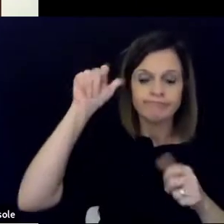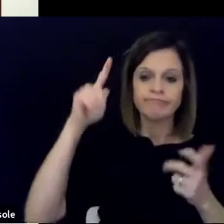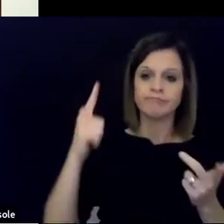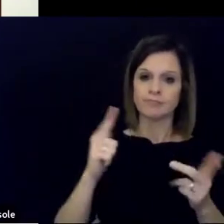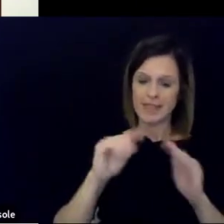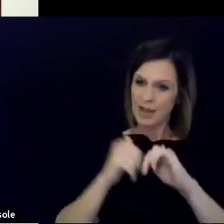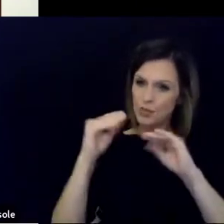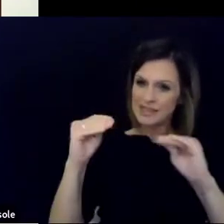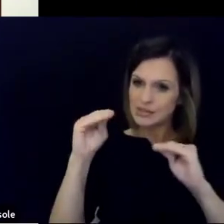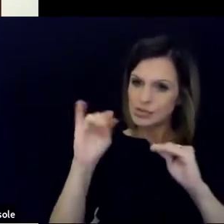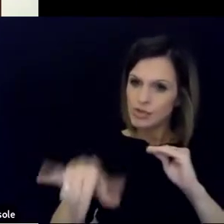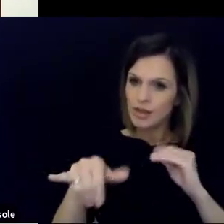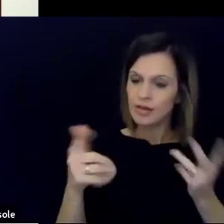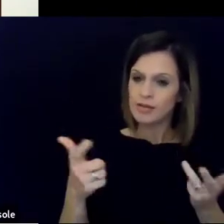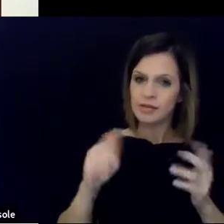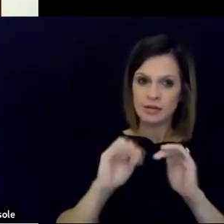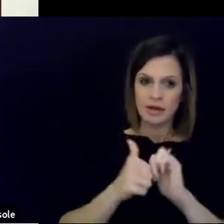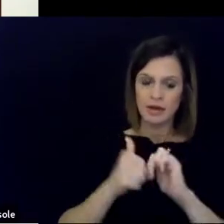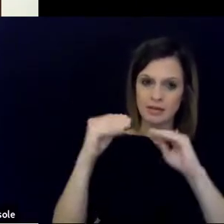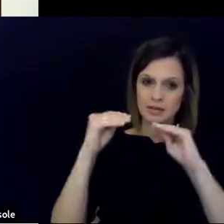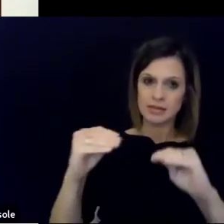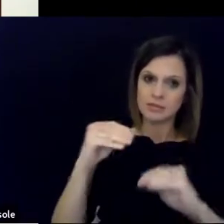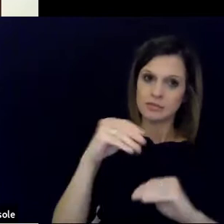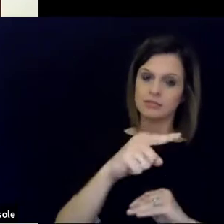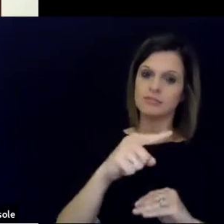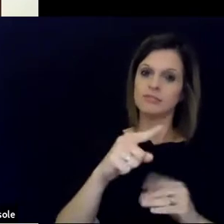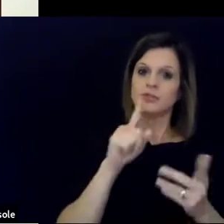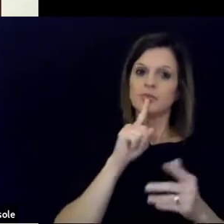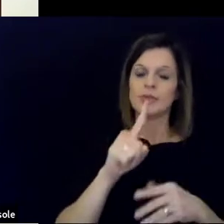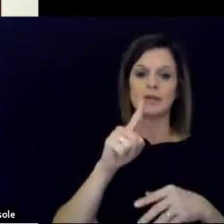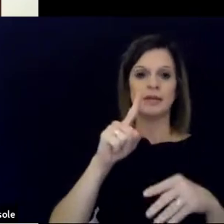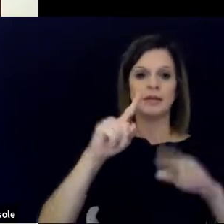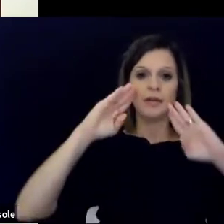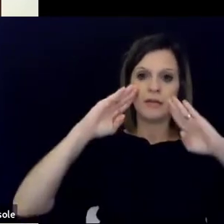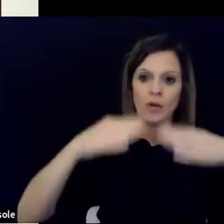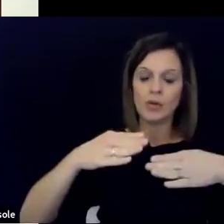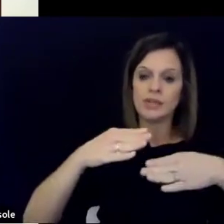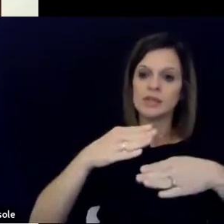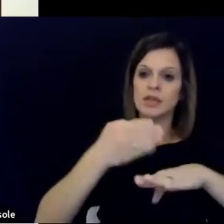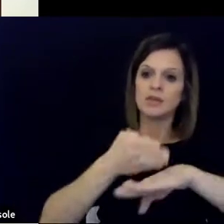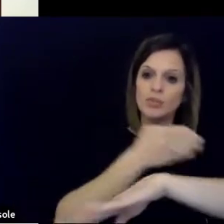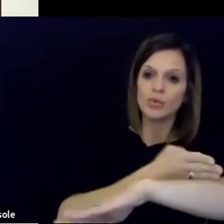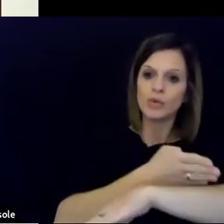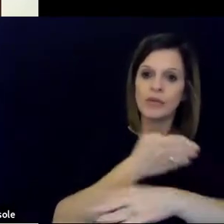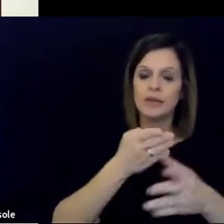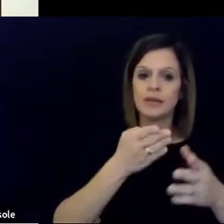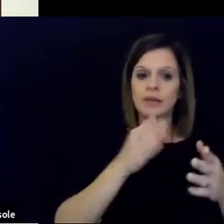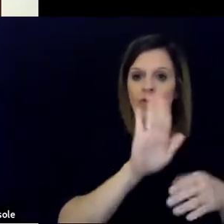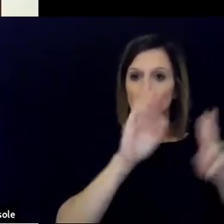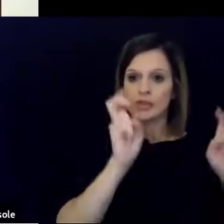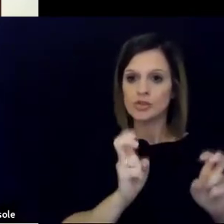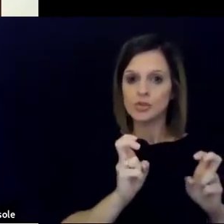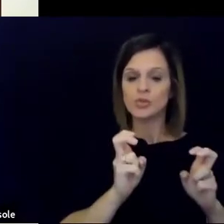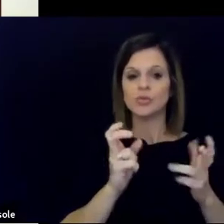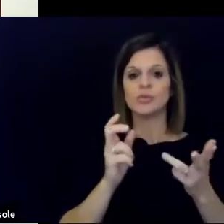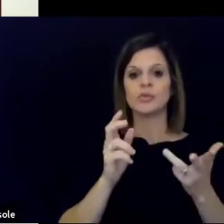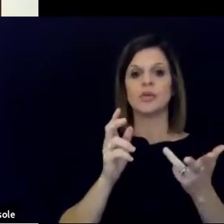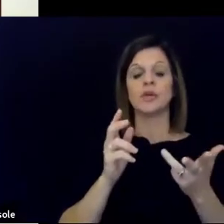in working on the issues that they might need for their development or learning or whatever it is?